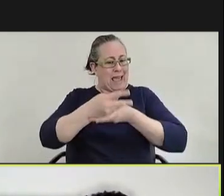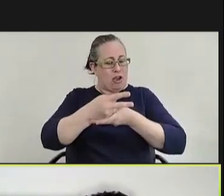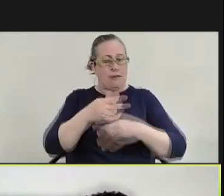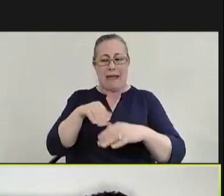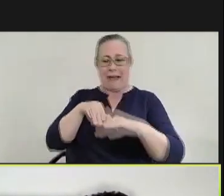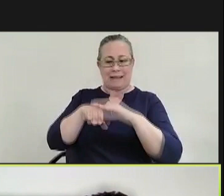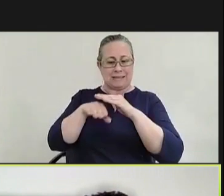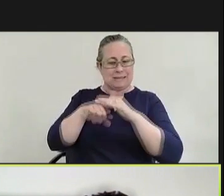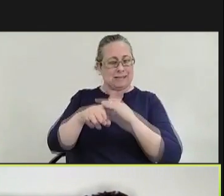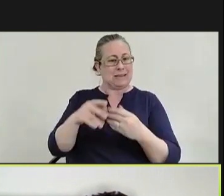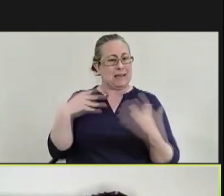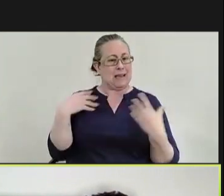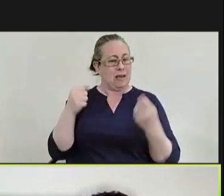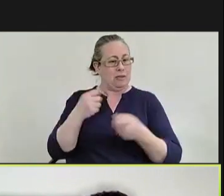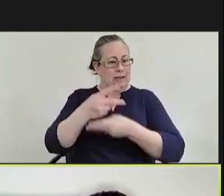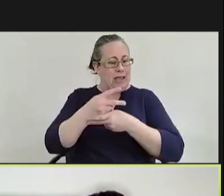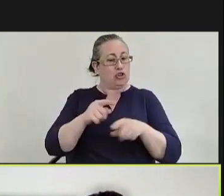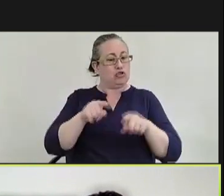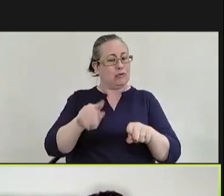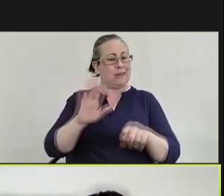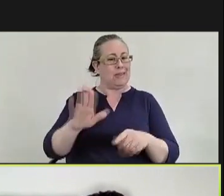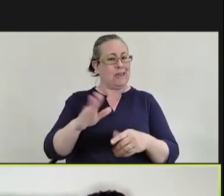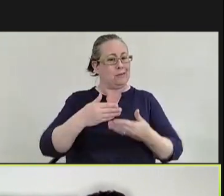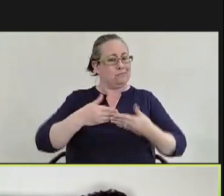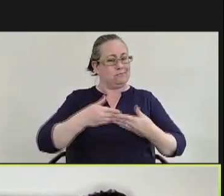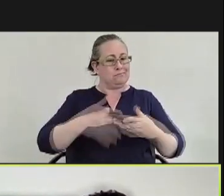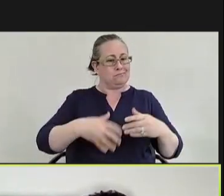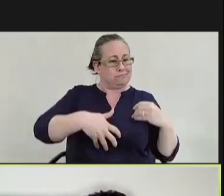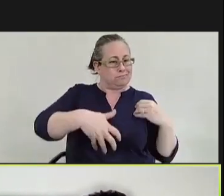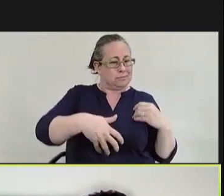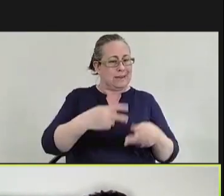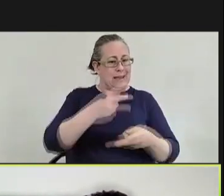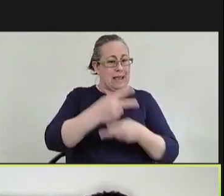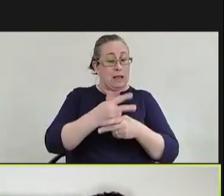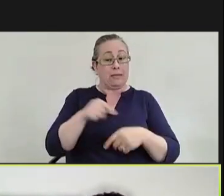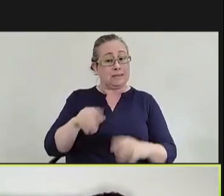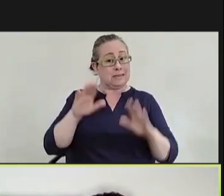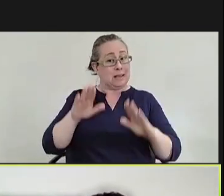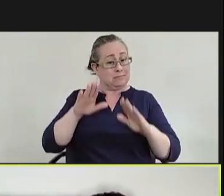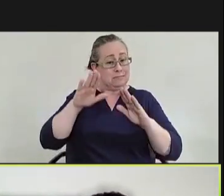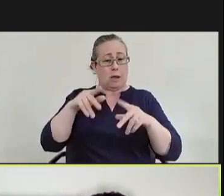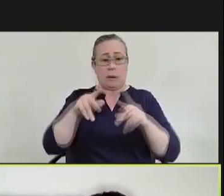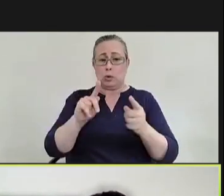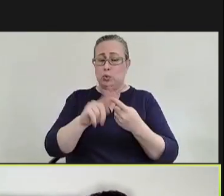course of their prenatal care. So, this is an excellent opportunity to be also delivering other